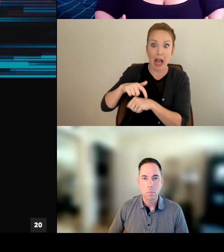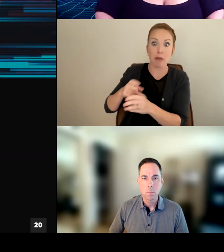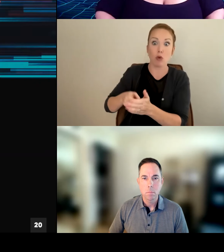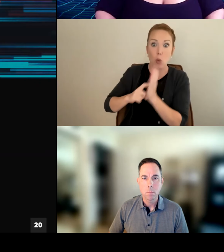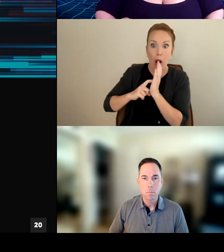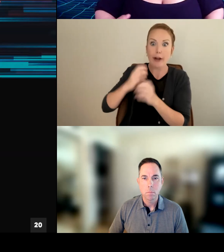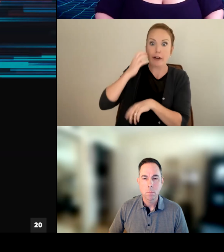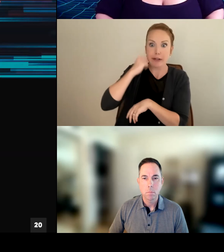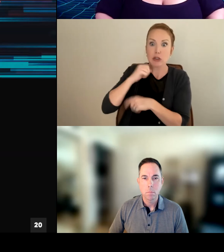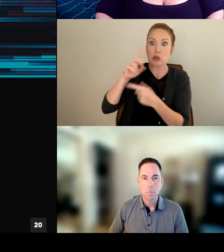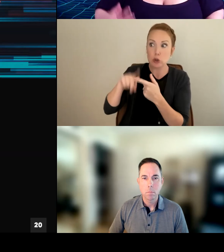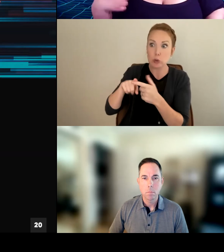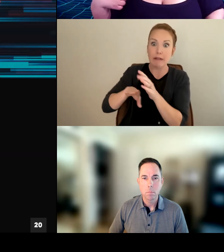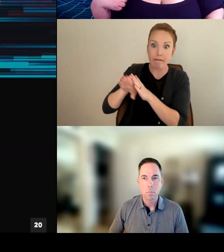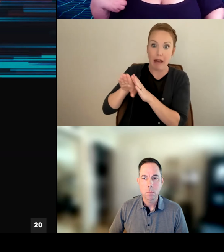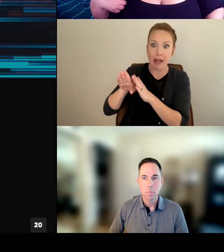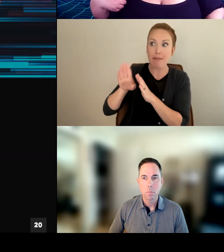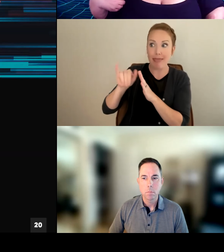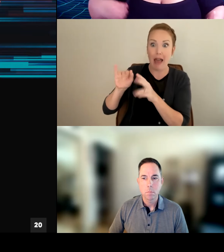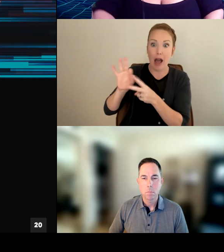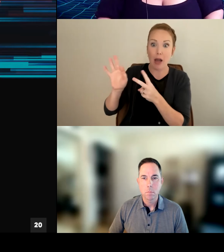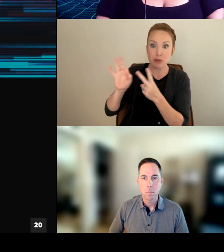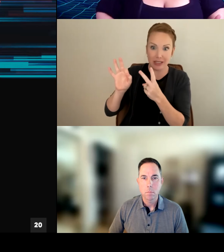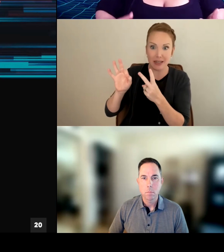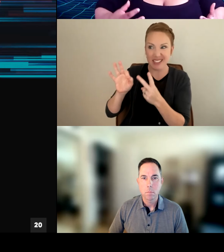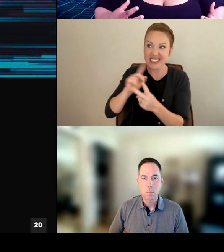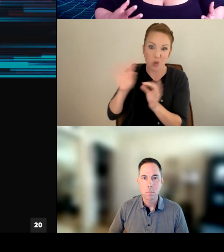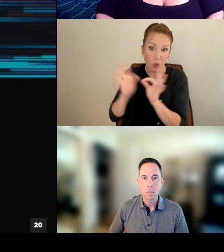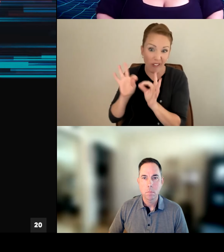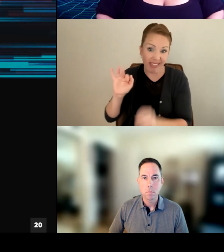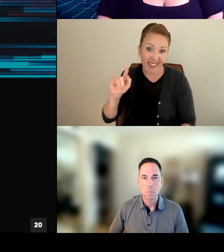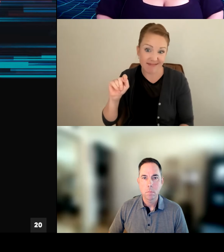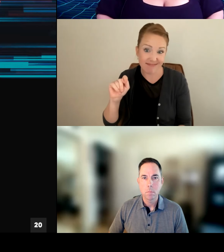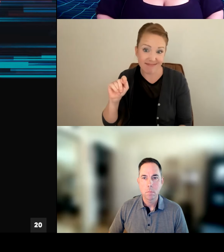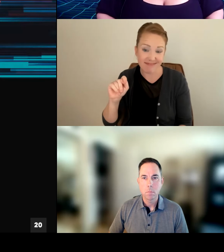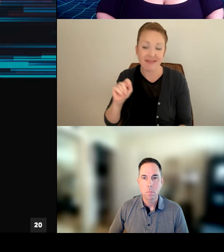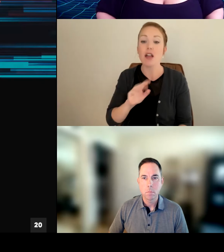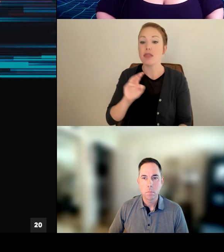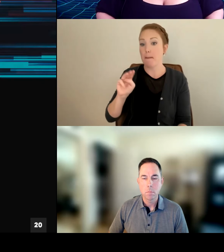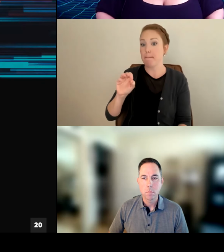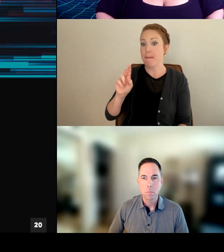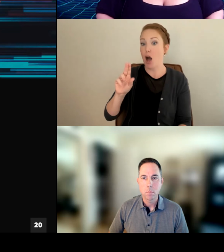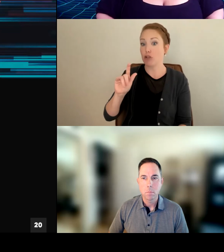So, the modular Internet is where you have more customization. And that customization